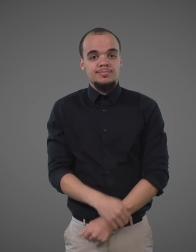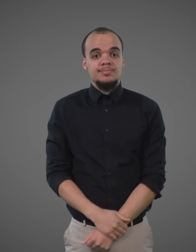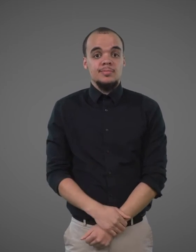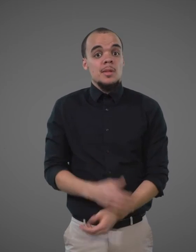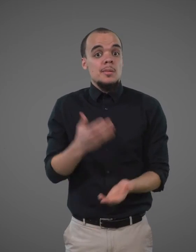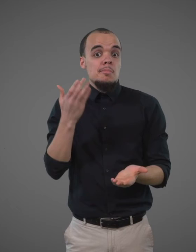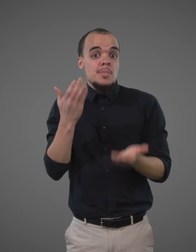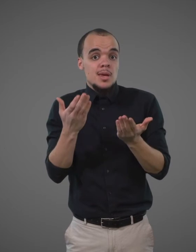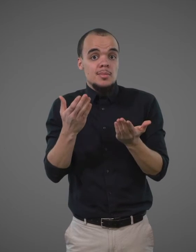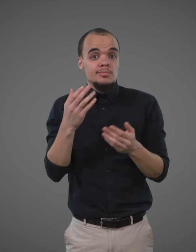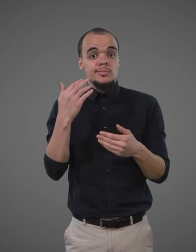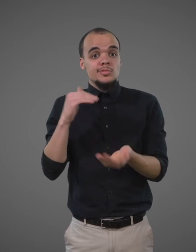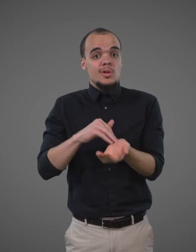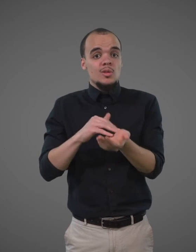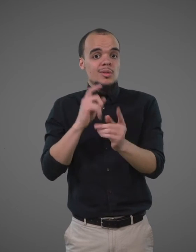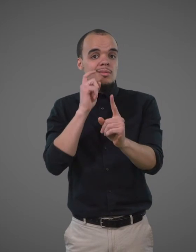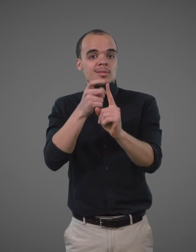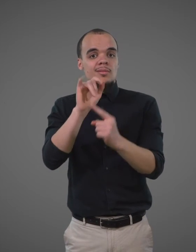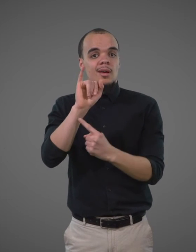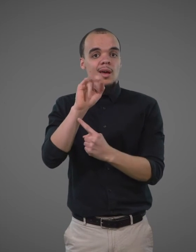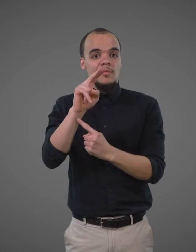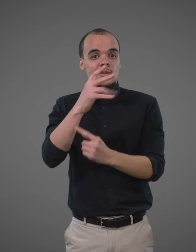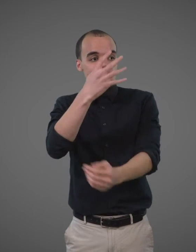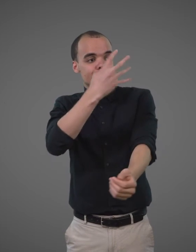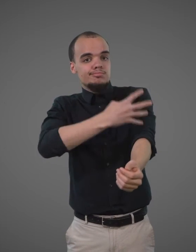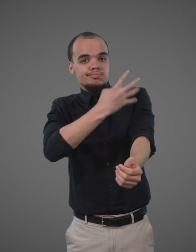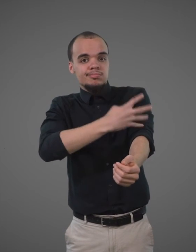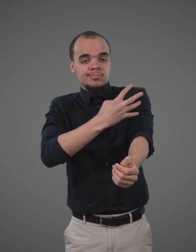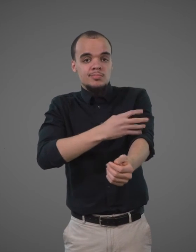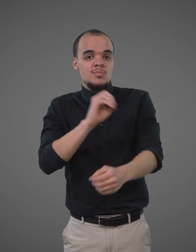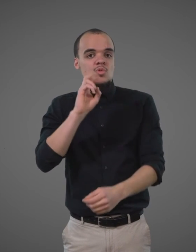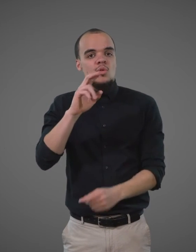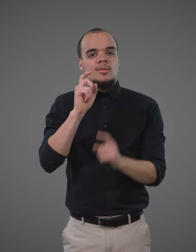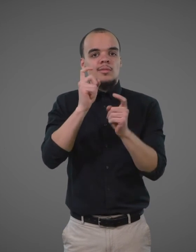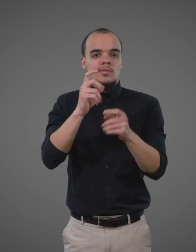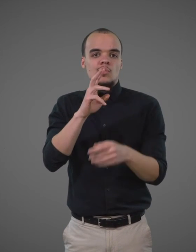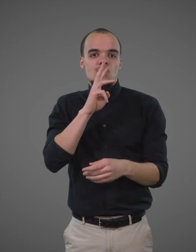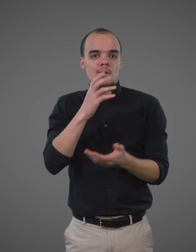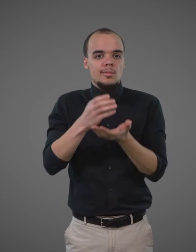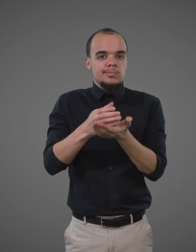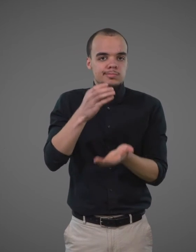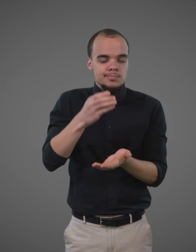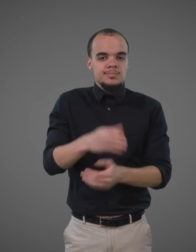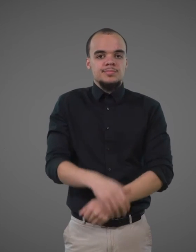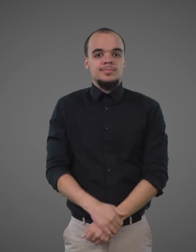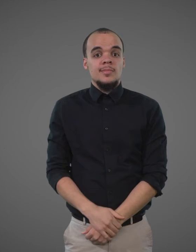The doctor may give you an IV drip or more water to drink.